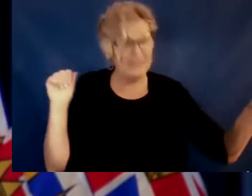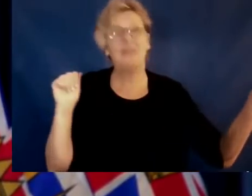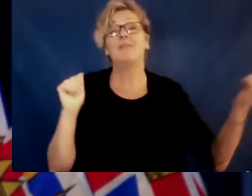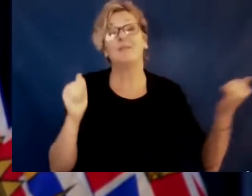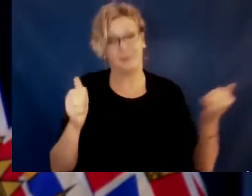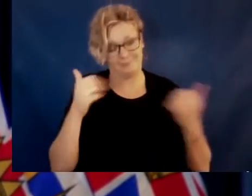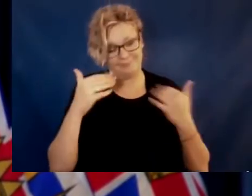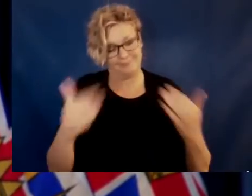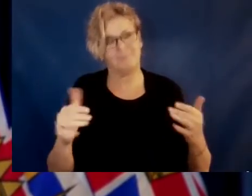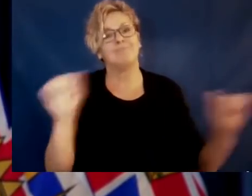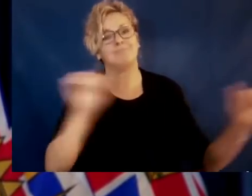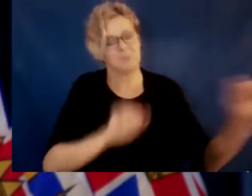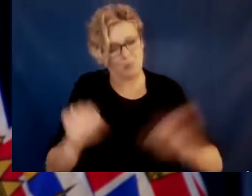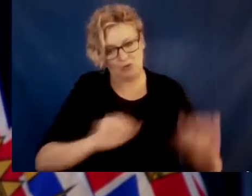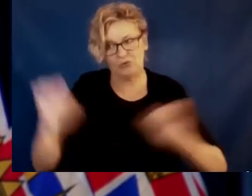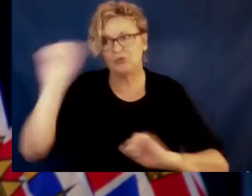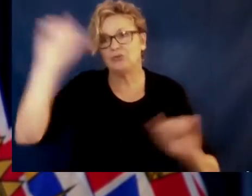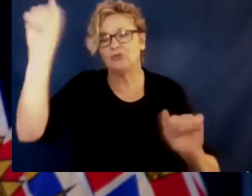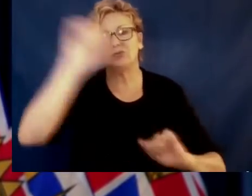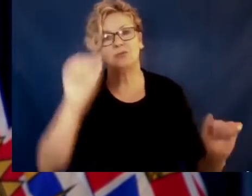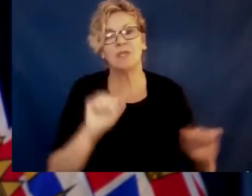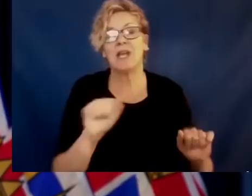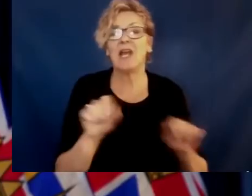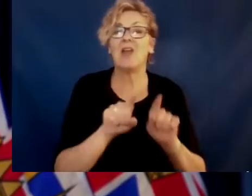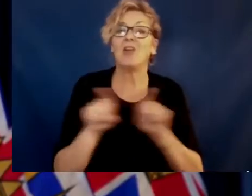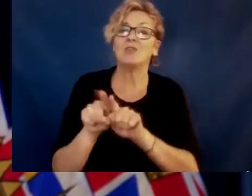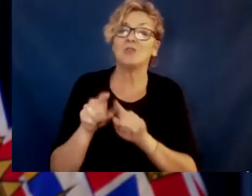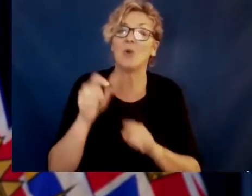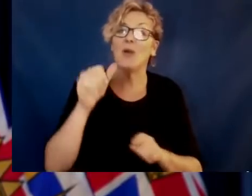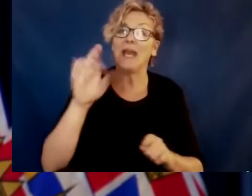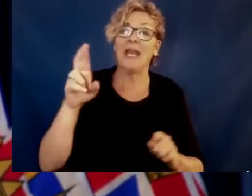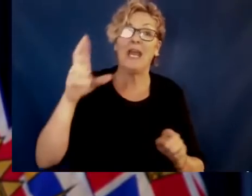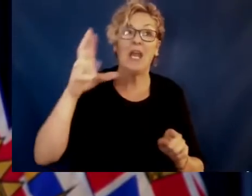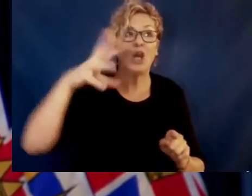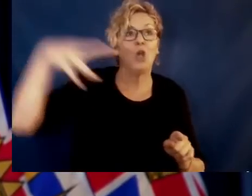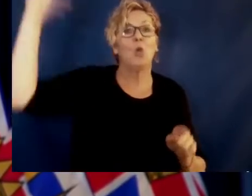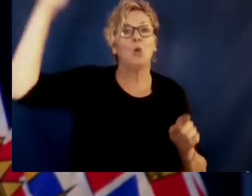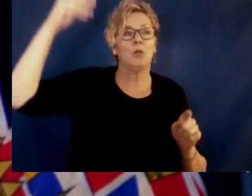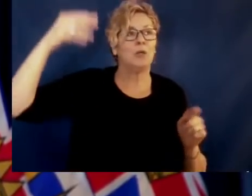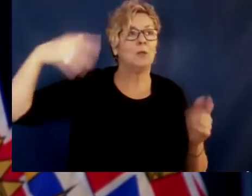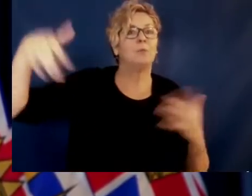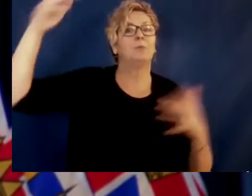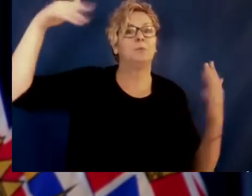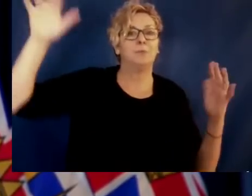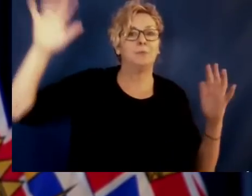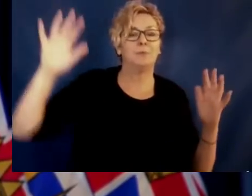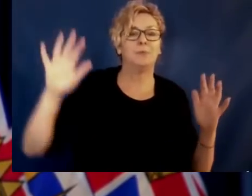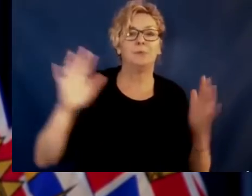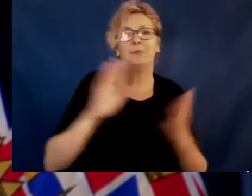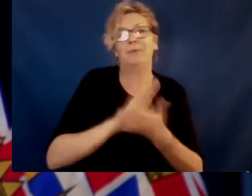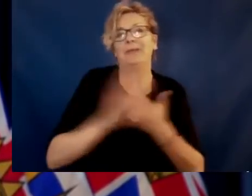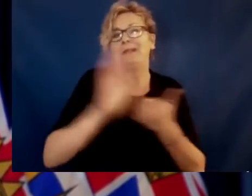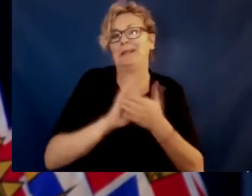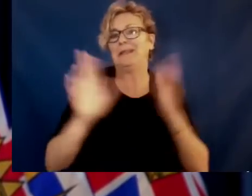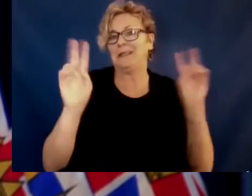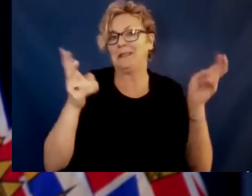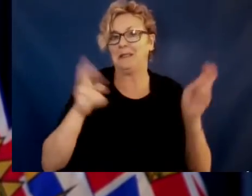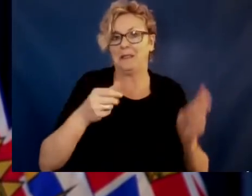Thank you. Next question is from Brishti Basu, Victoria Buzz. Hi, Dr Henry.